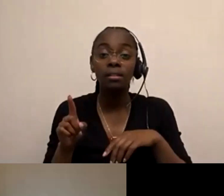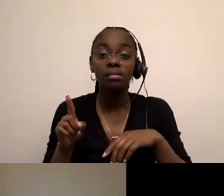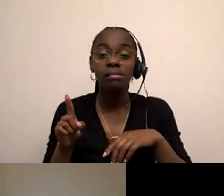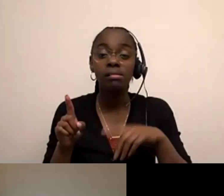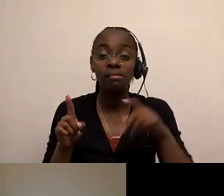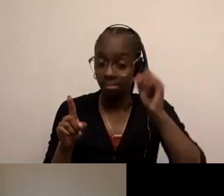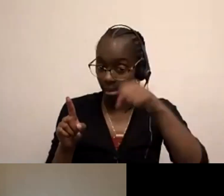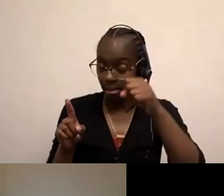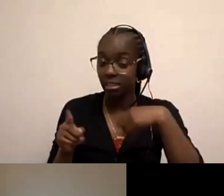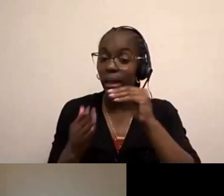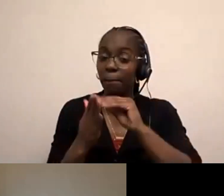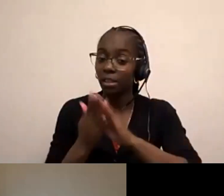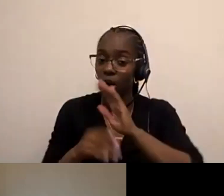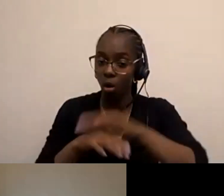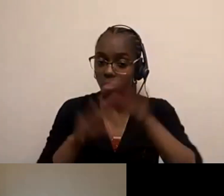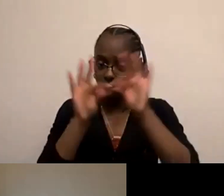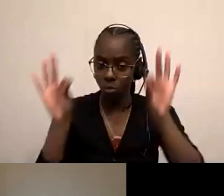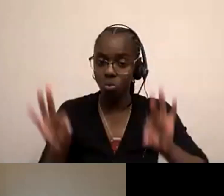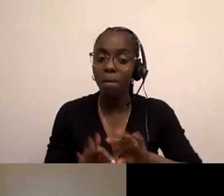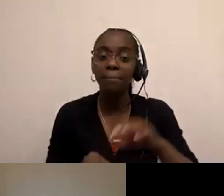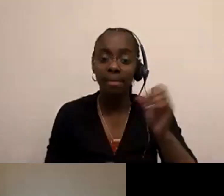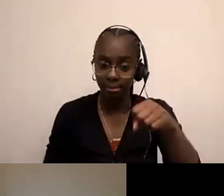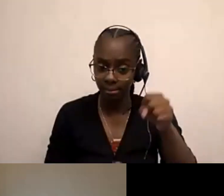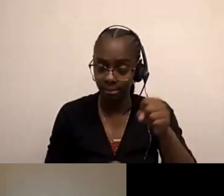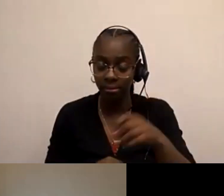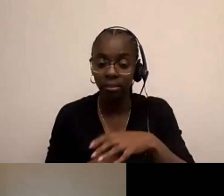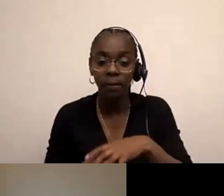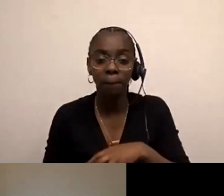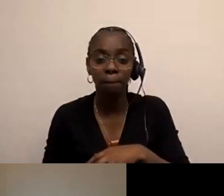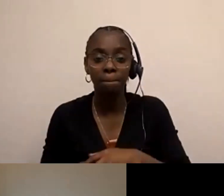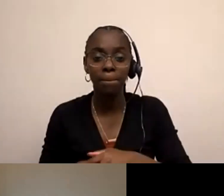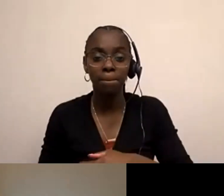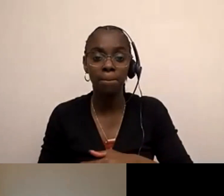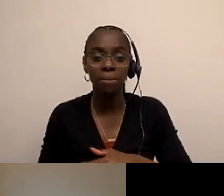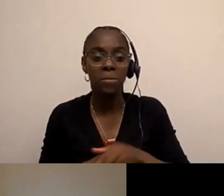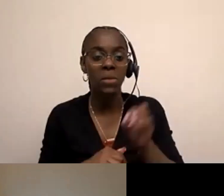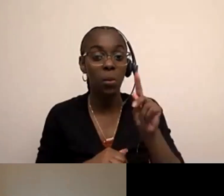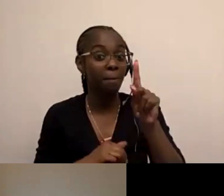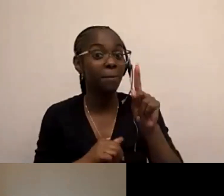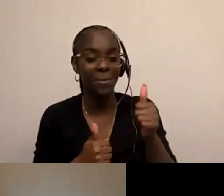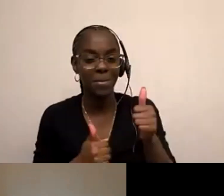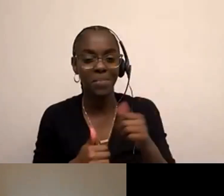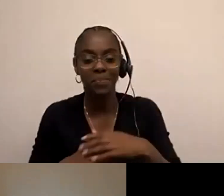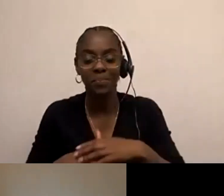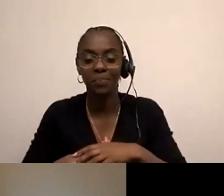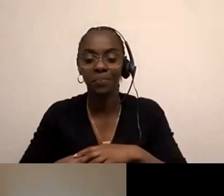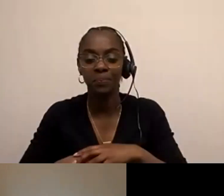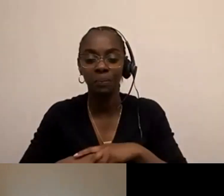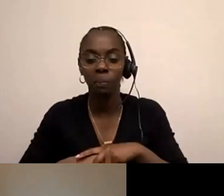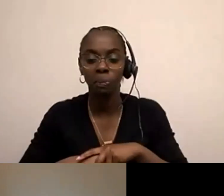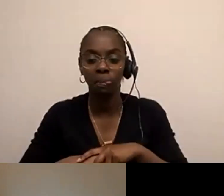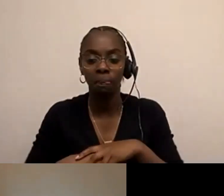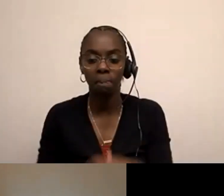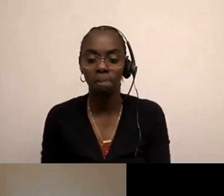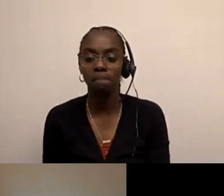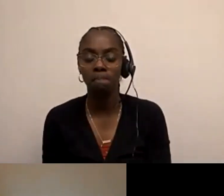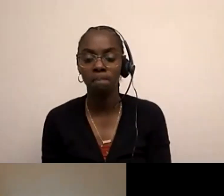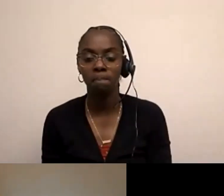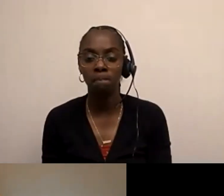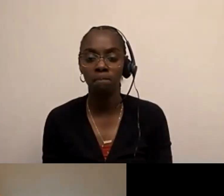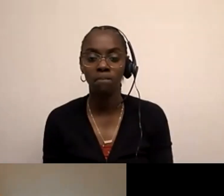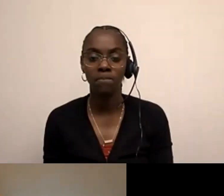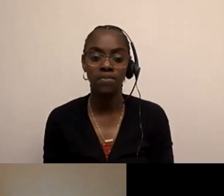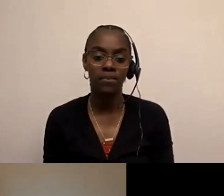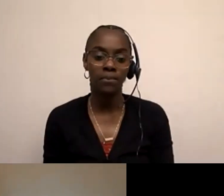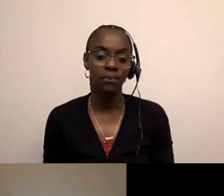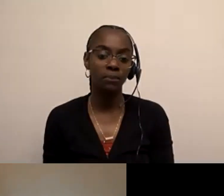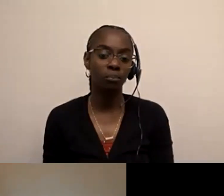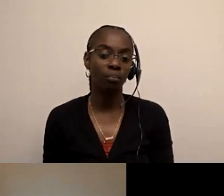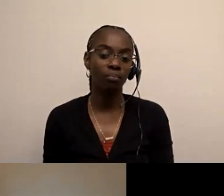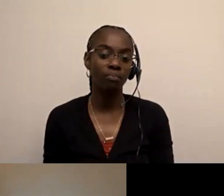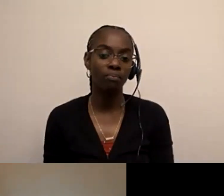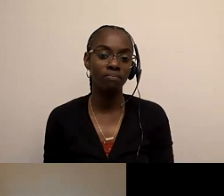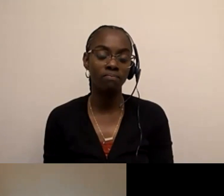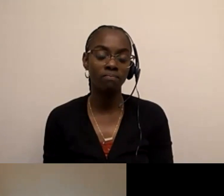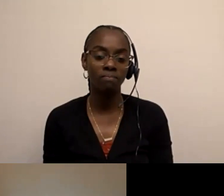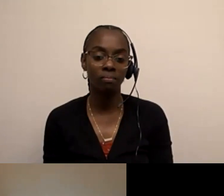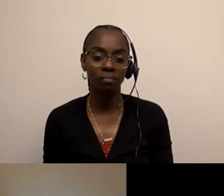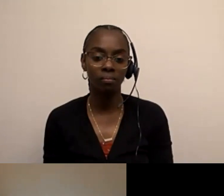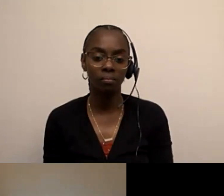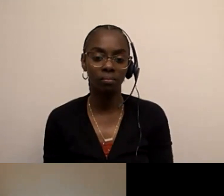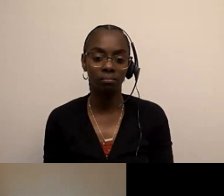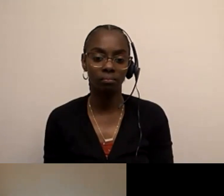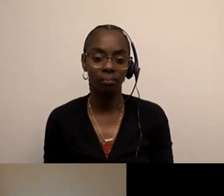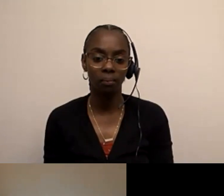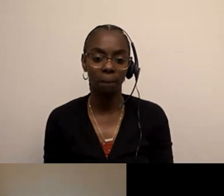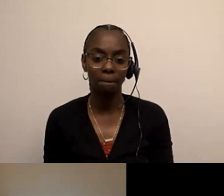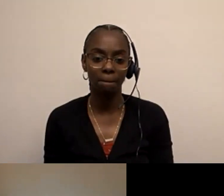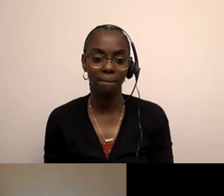SO I'M SEEING SO I DON'T HAVE IT